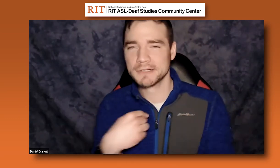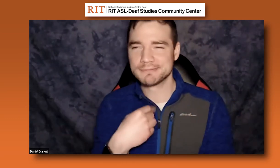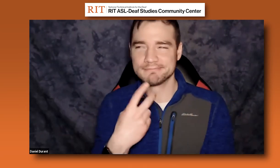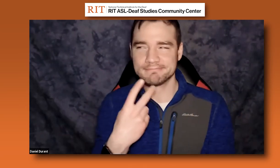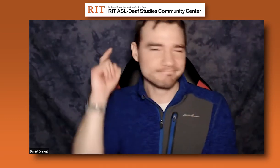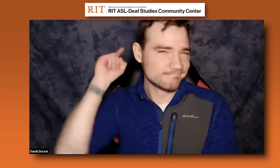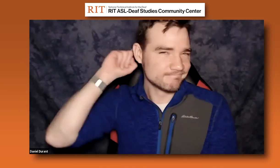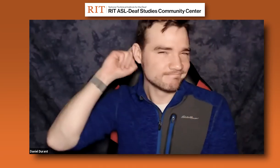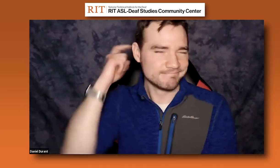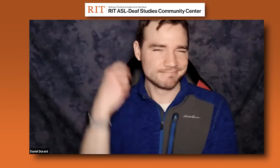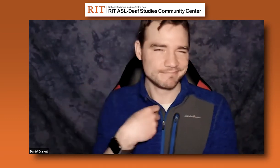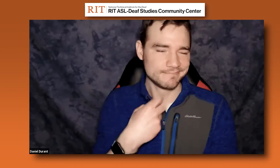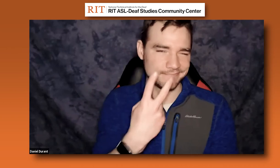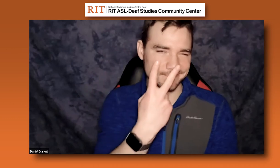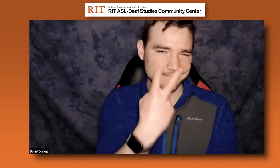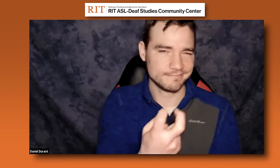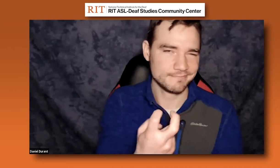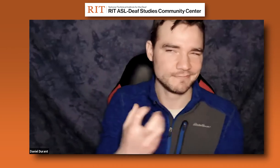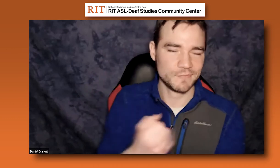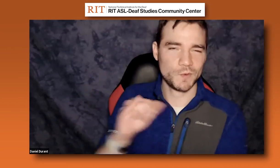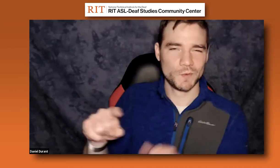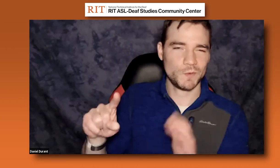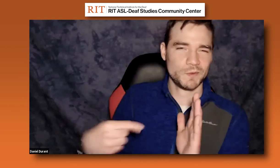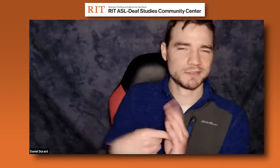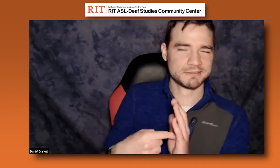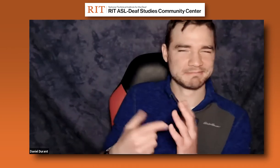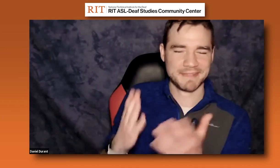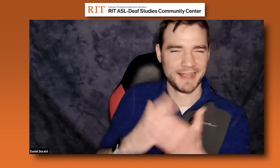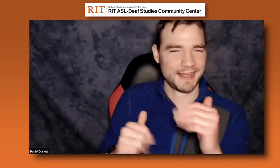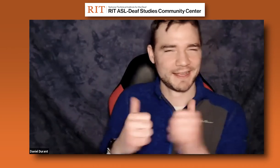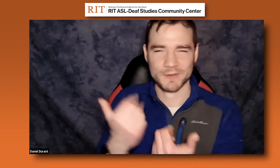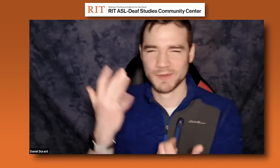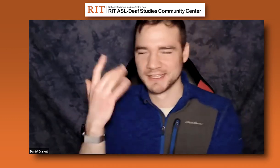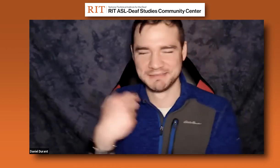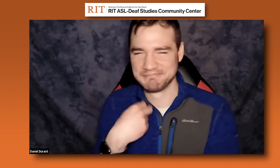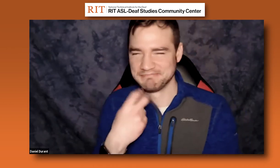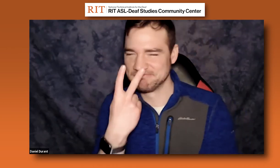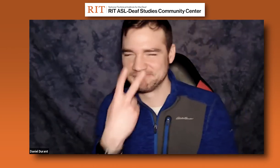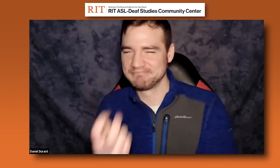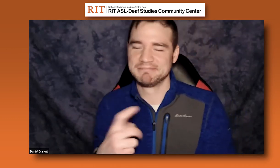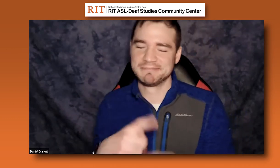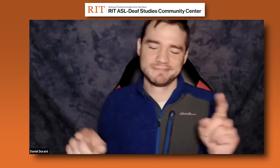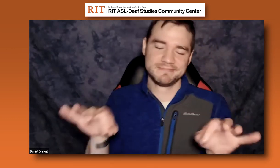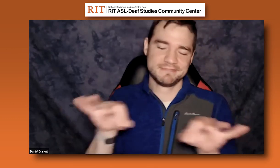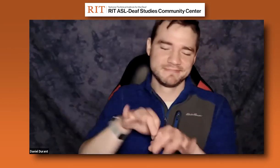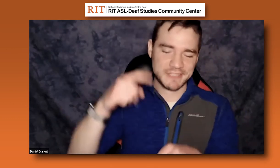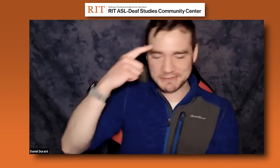At the same time, though, I thought, "I doubt I will get this role. I mean, I just don't think it's possible."